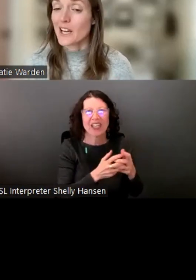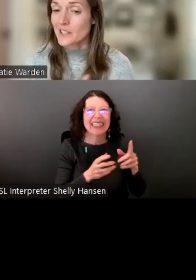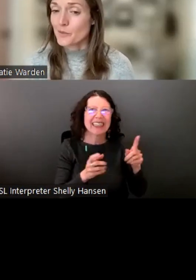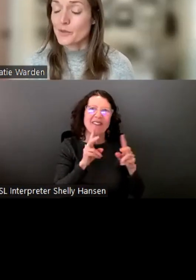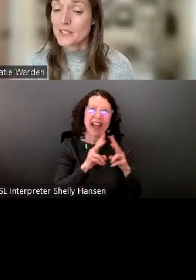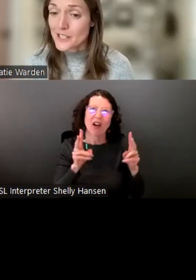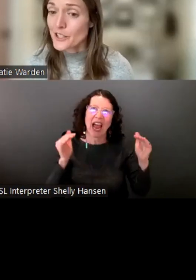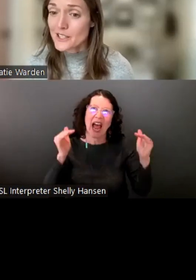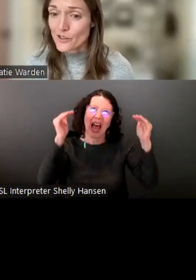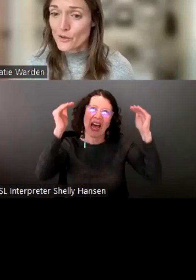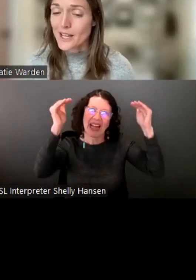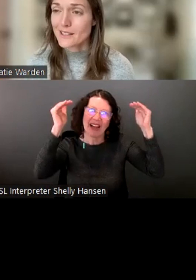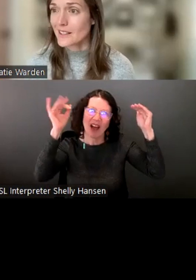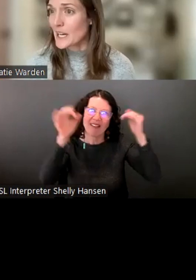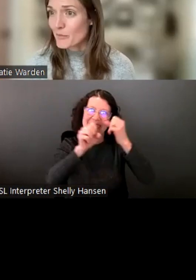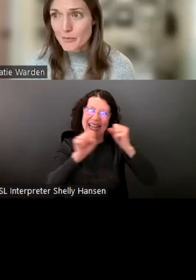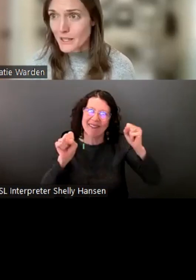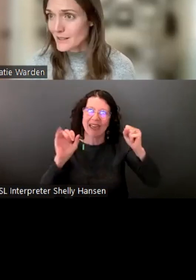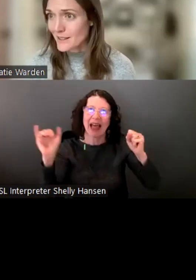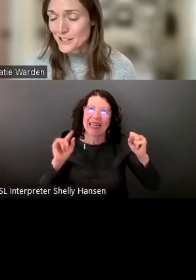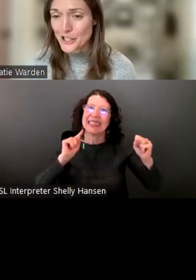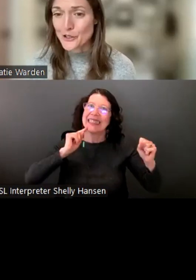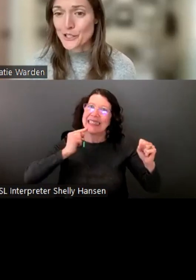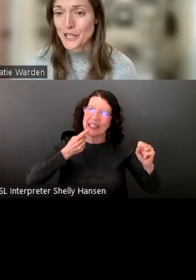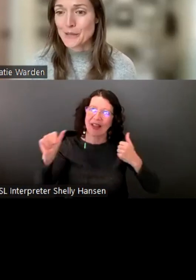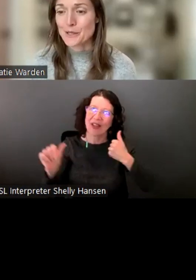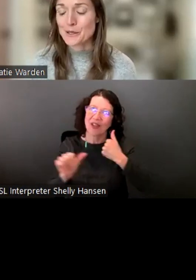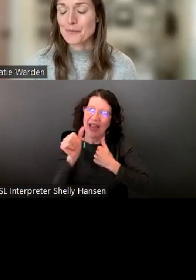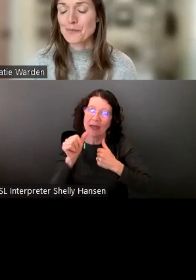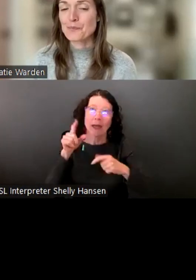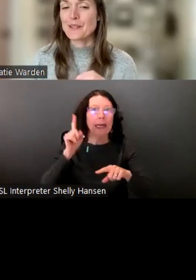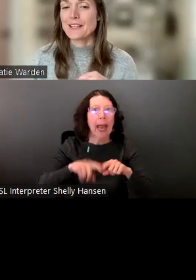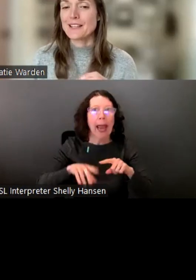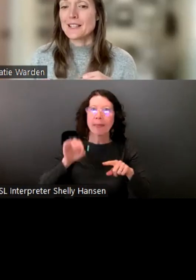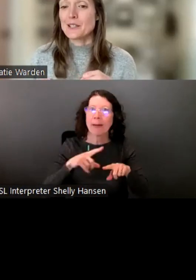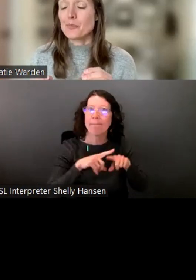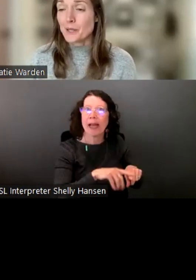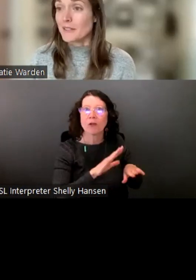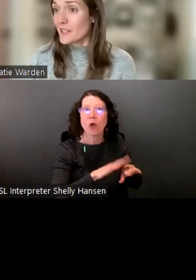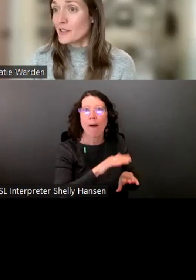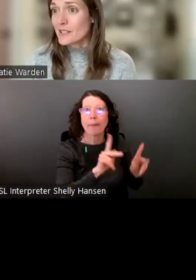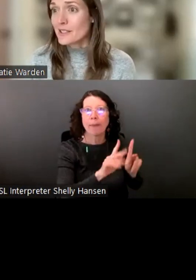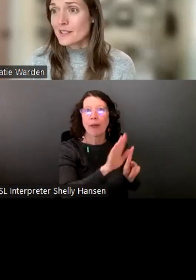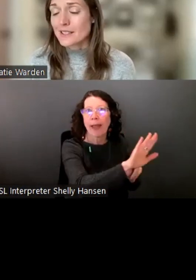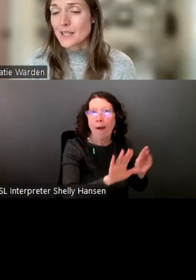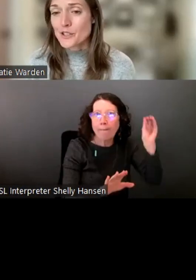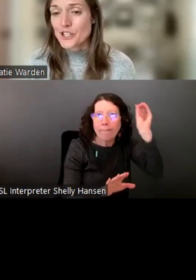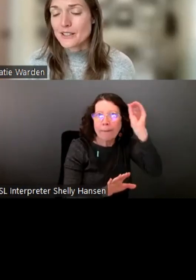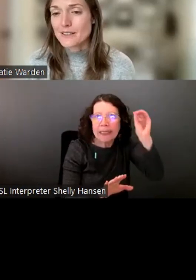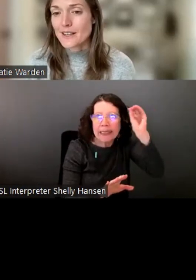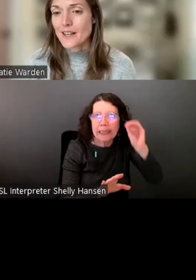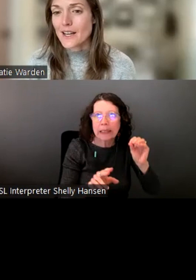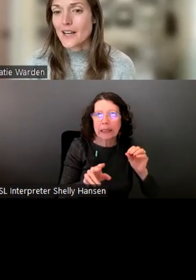It has to be a serious threat. Can't be based on stereotypes. But there is this exception,